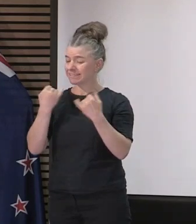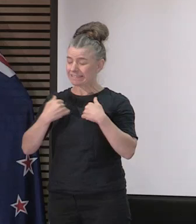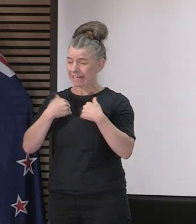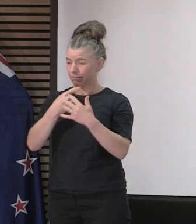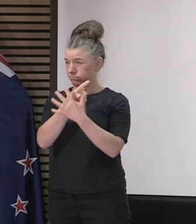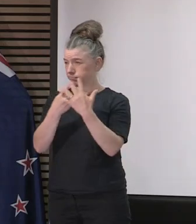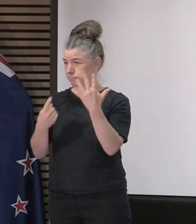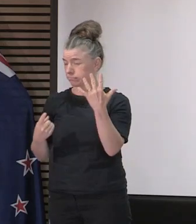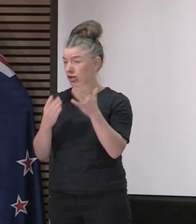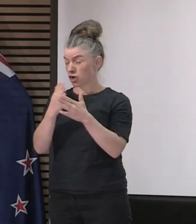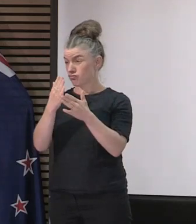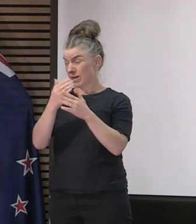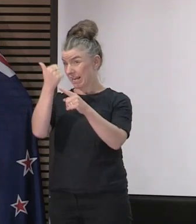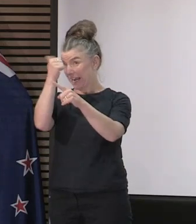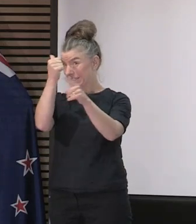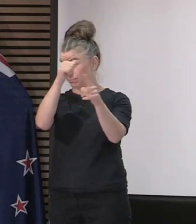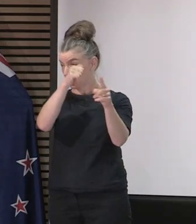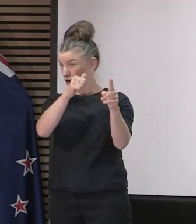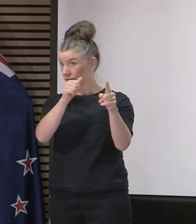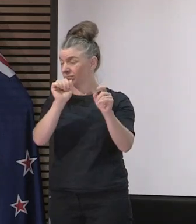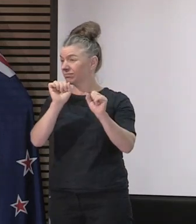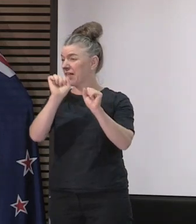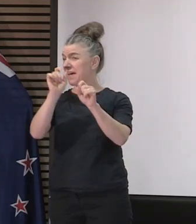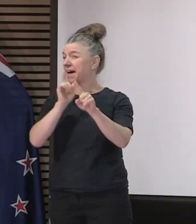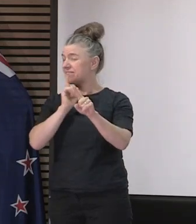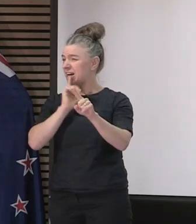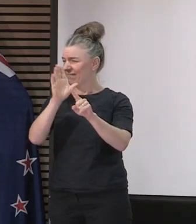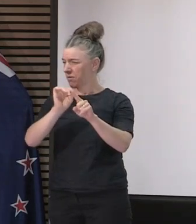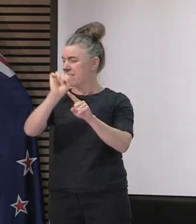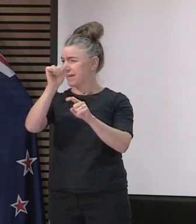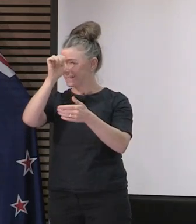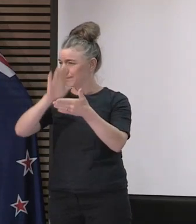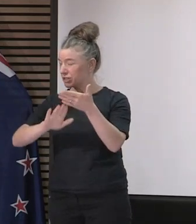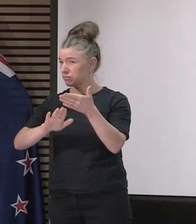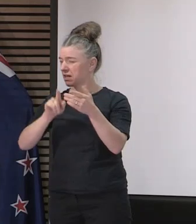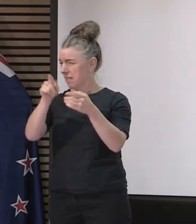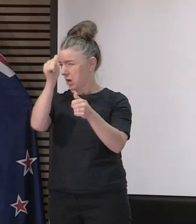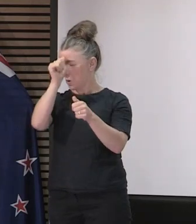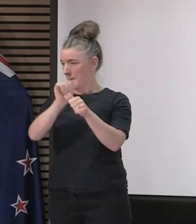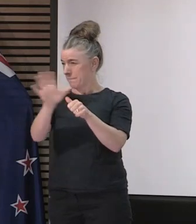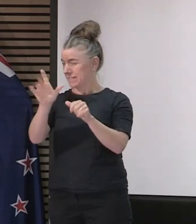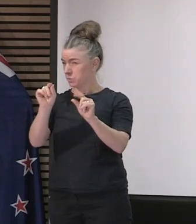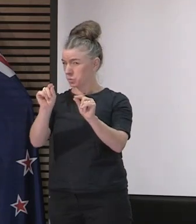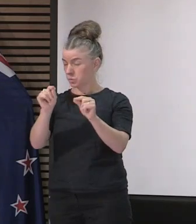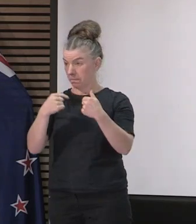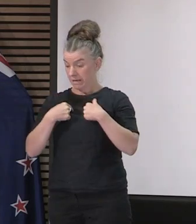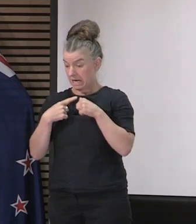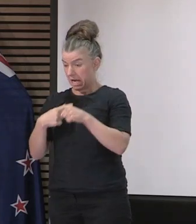working and caring for people with a range of infections. So the practice that clinicians